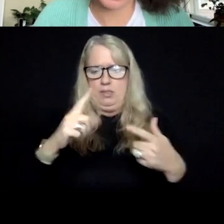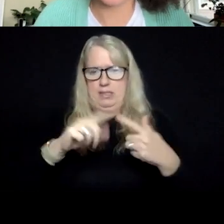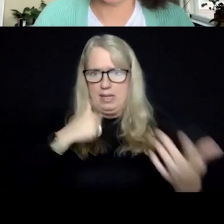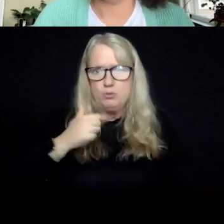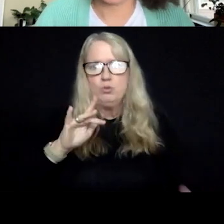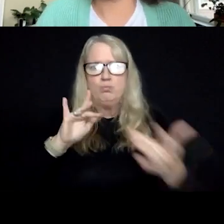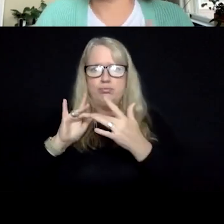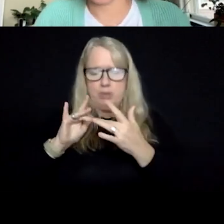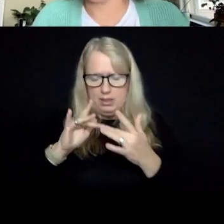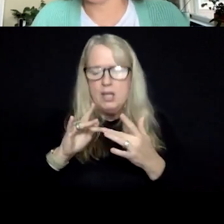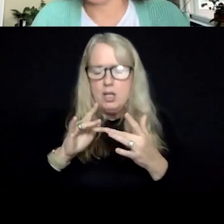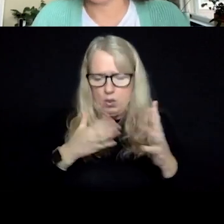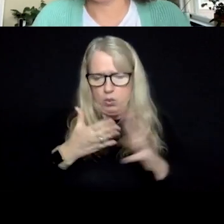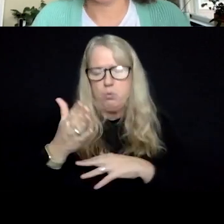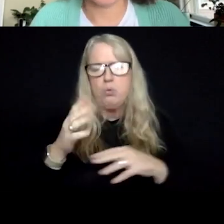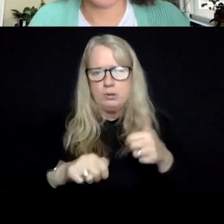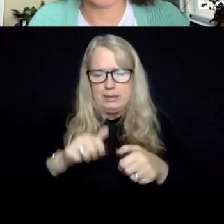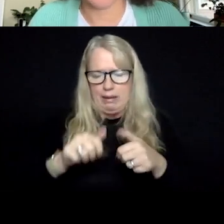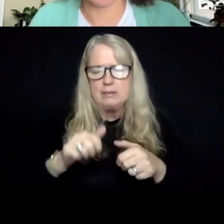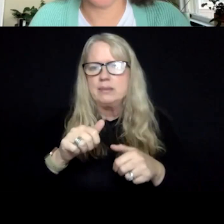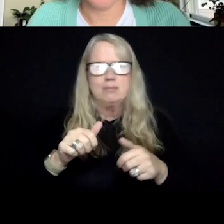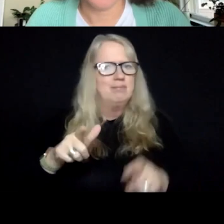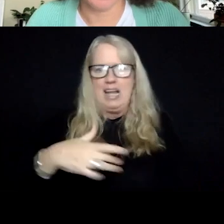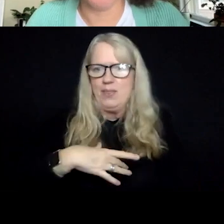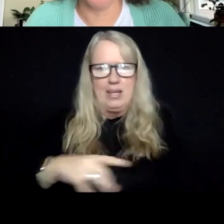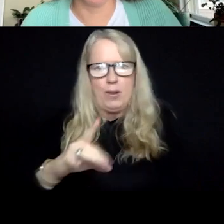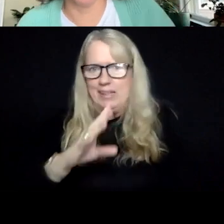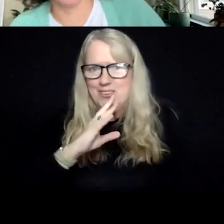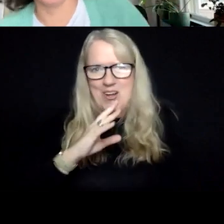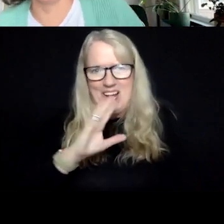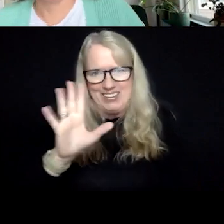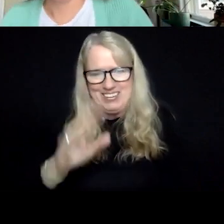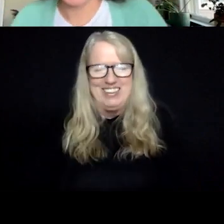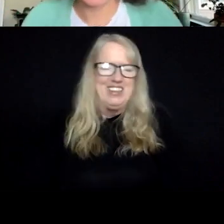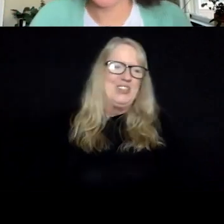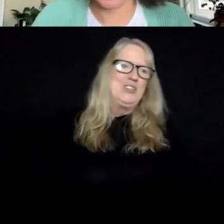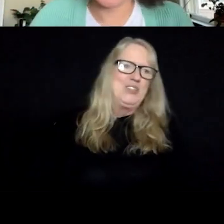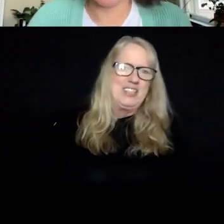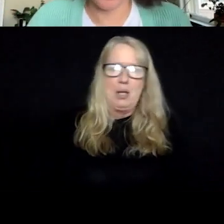ON TEXT. YOU KNOW, THEY DON'T LIKE TO TALK. MY KIDS DON'T EITHER.